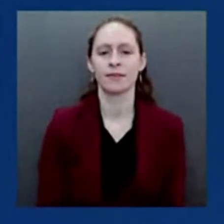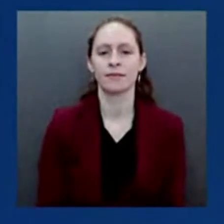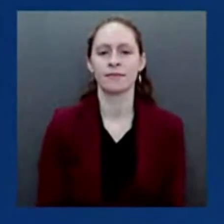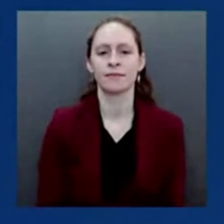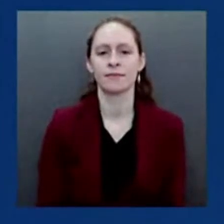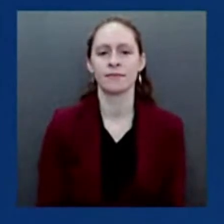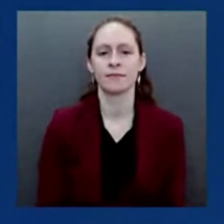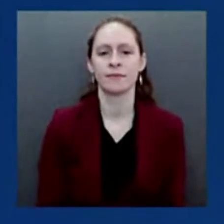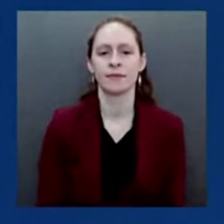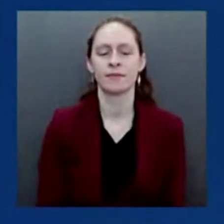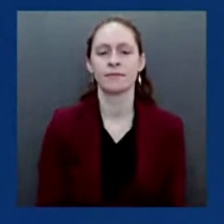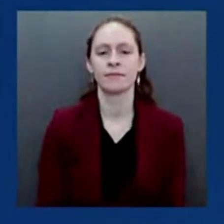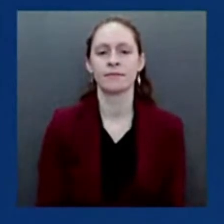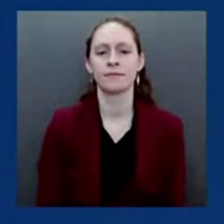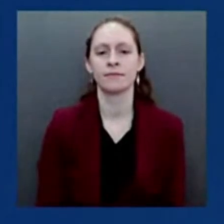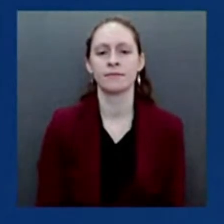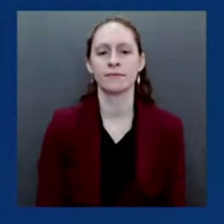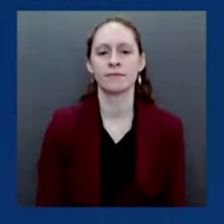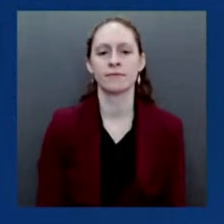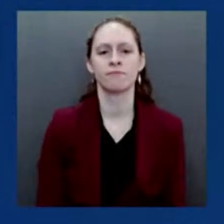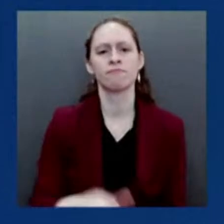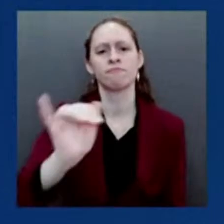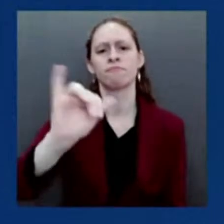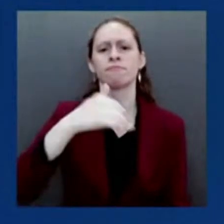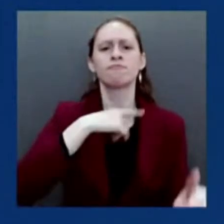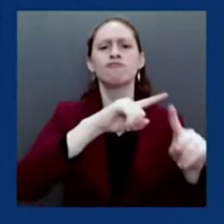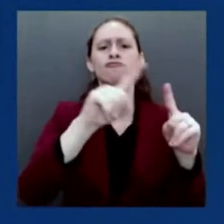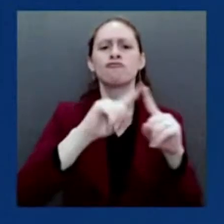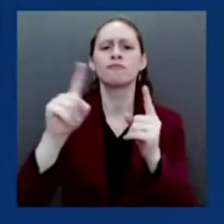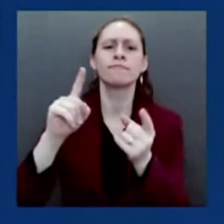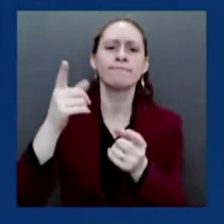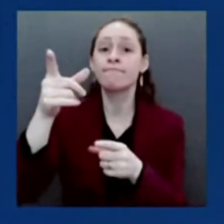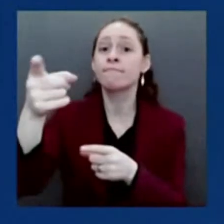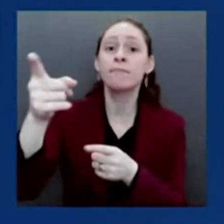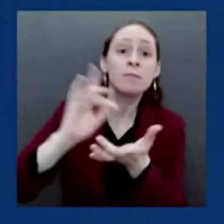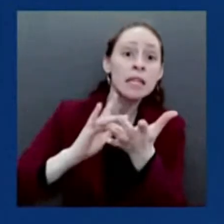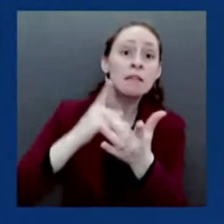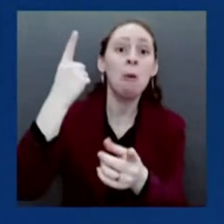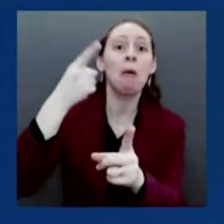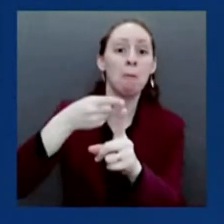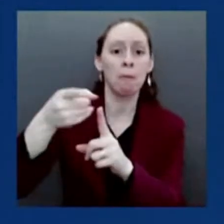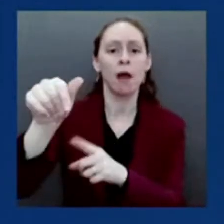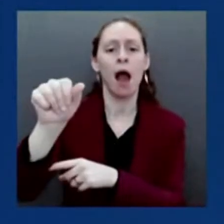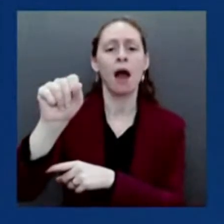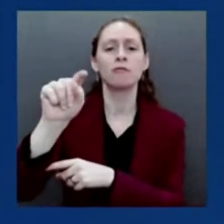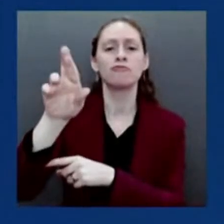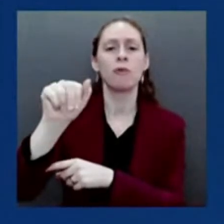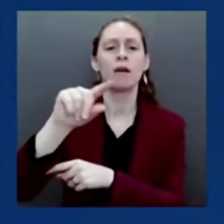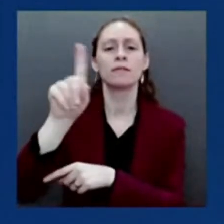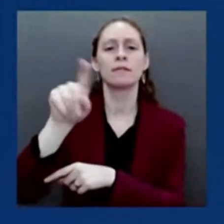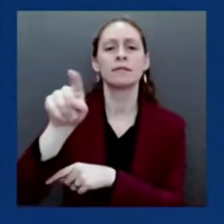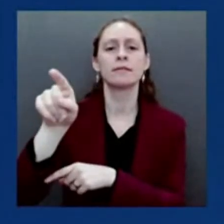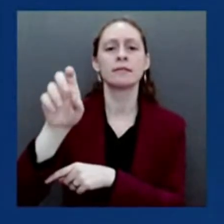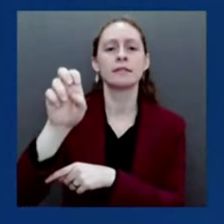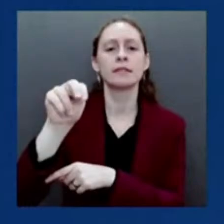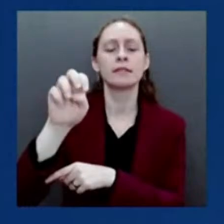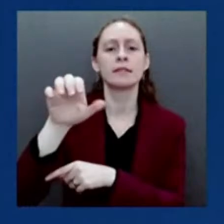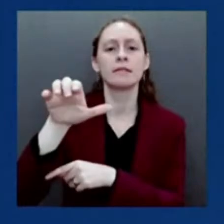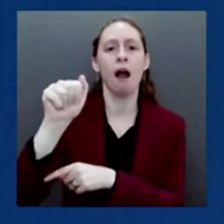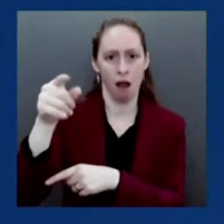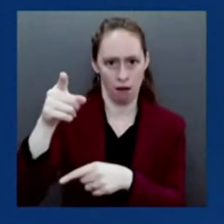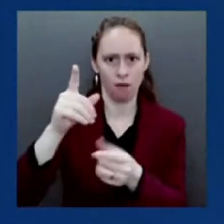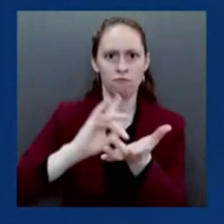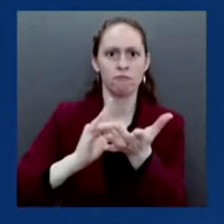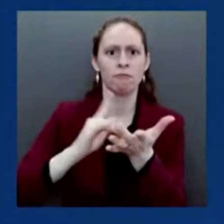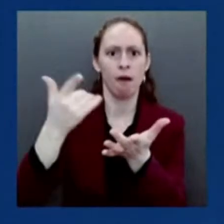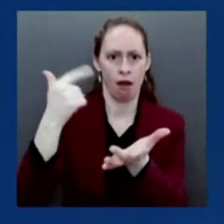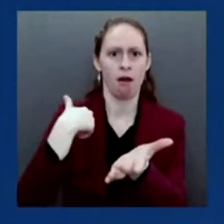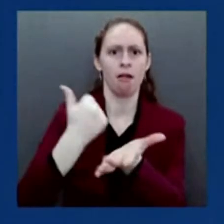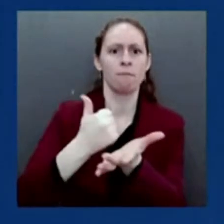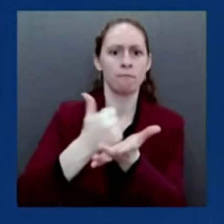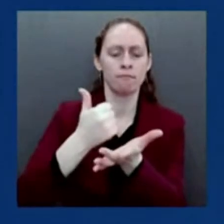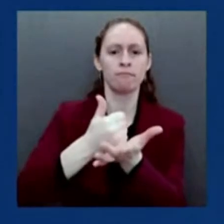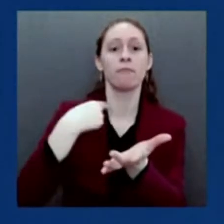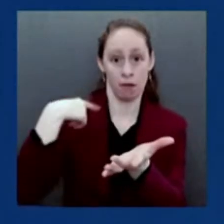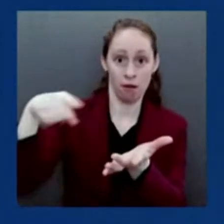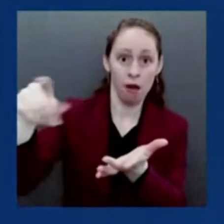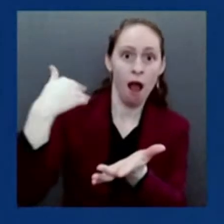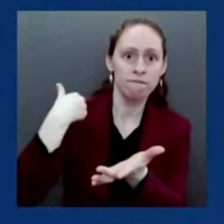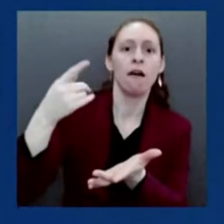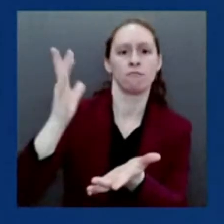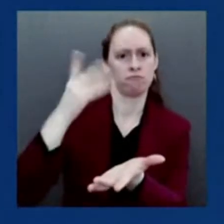OF ORDERING ANOTHER HALF